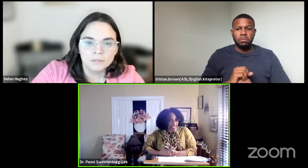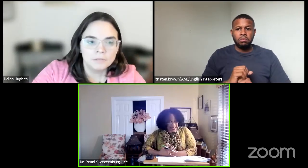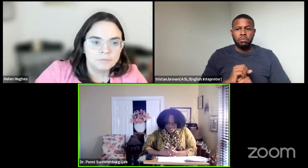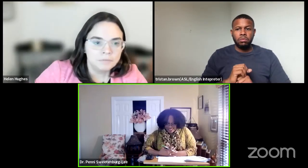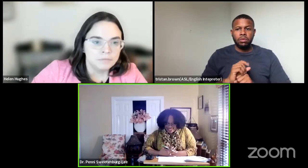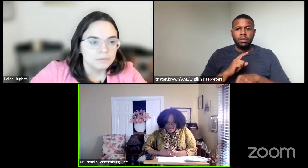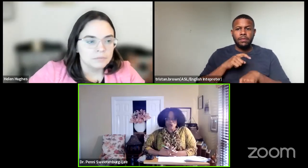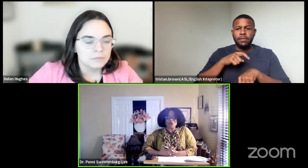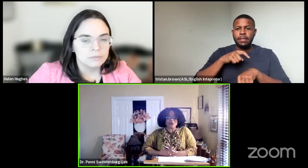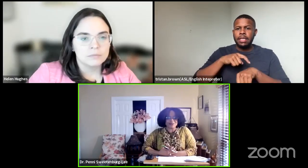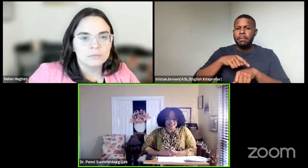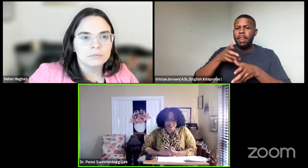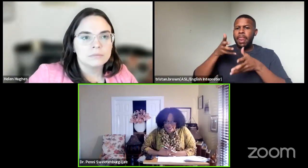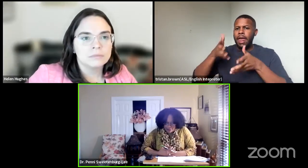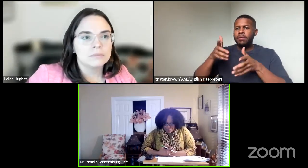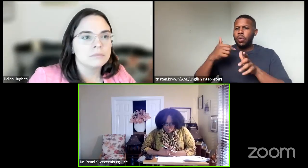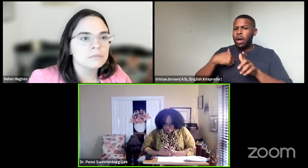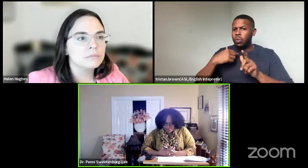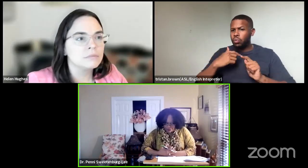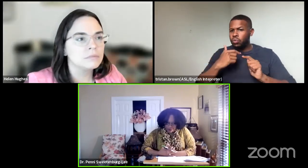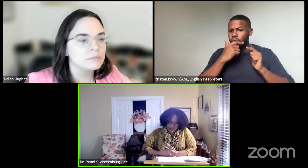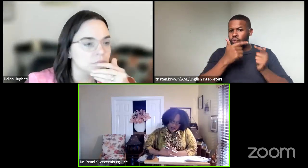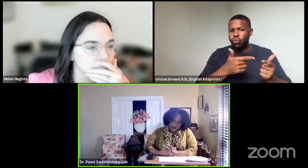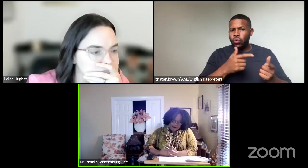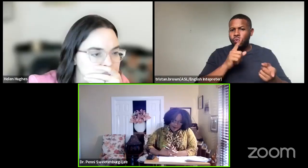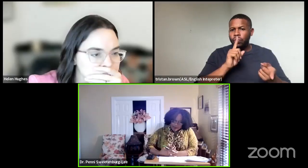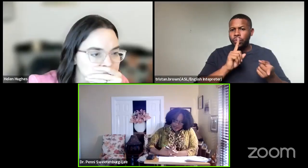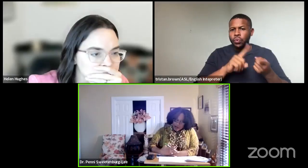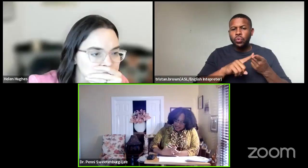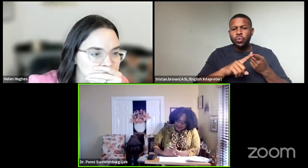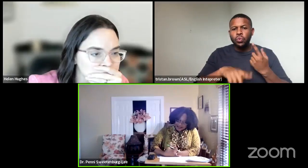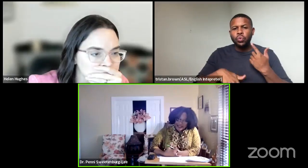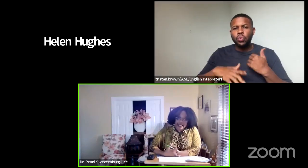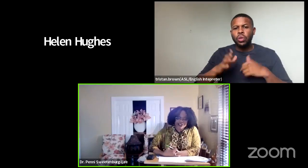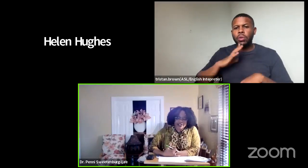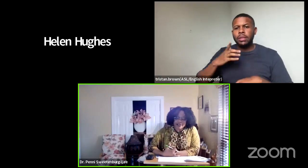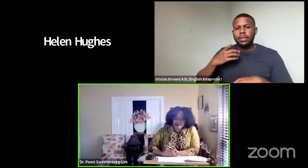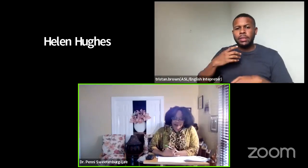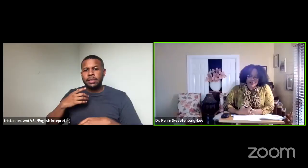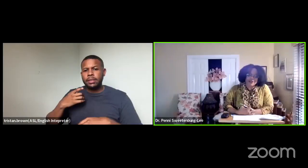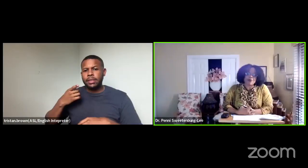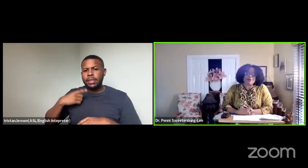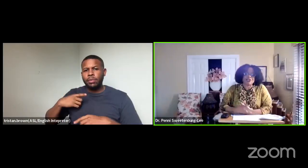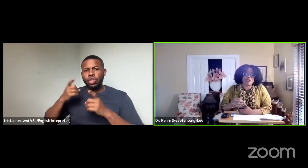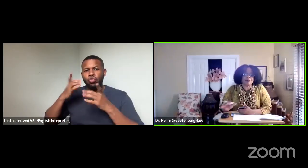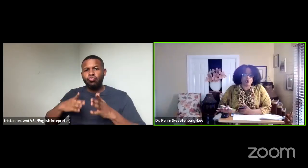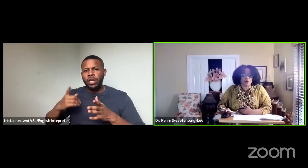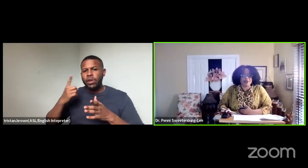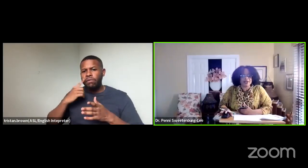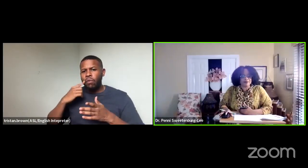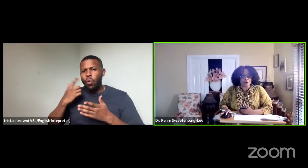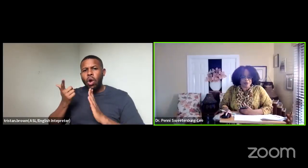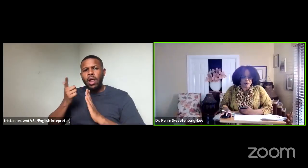people can, after this, watch the rest of it. PENNI SWEETENBURG-LEE: Awesome. We have a few minutes